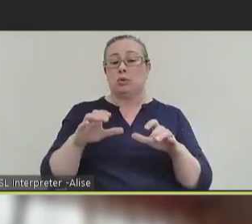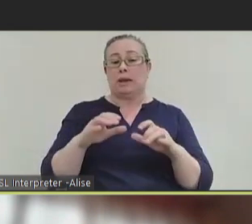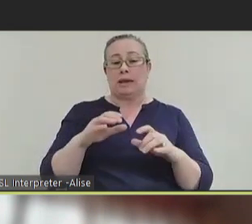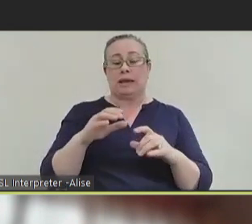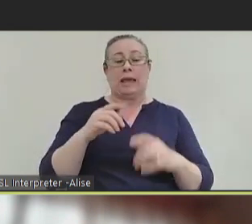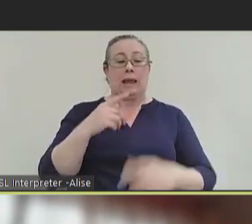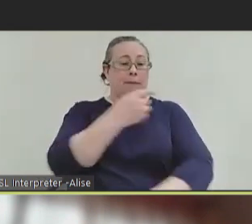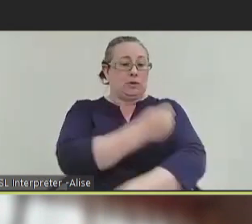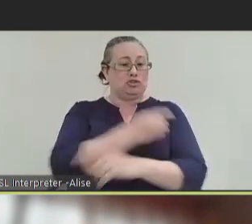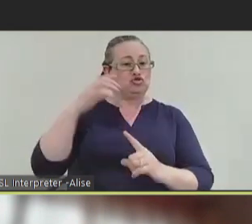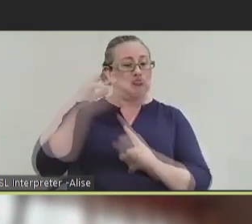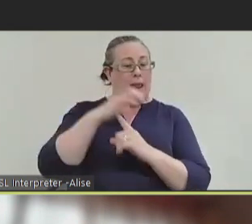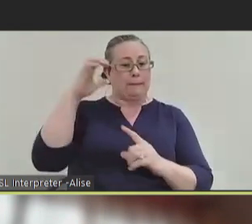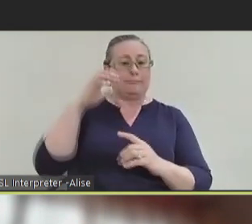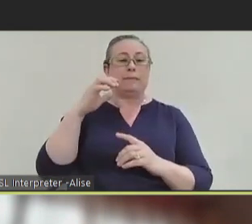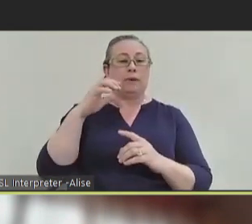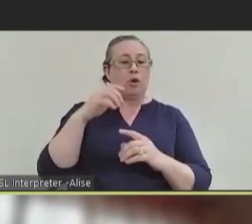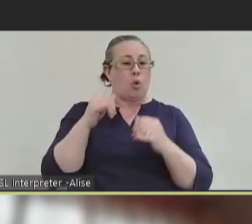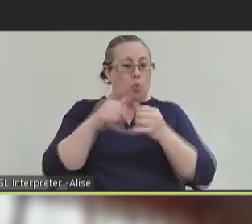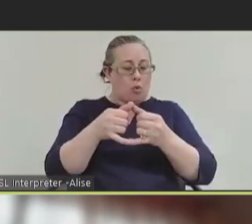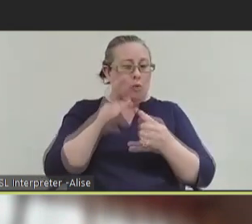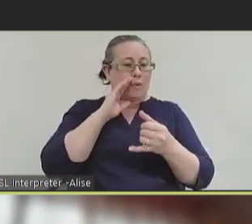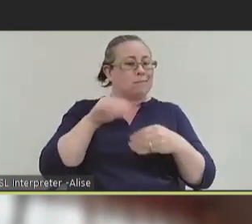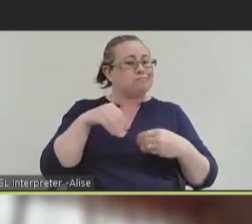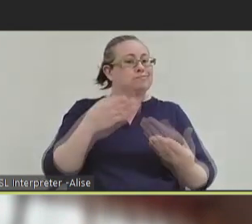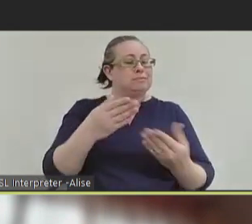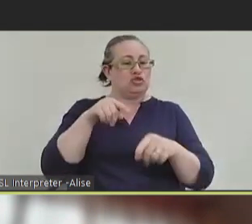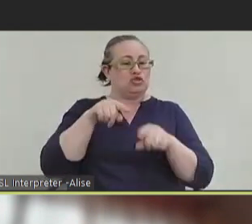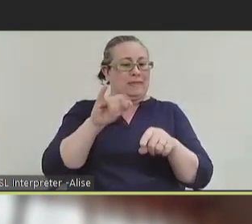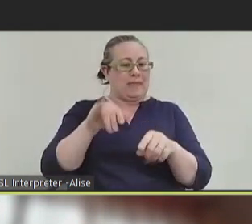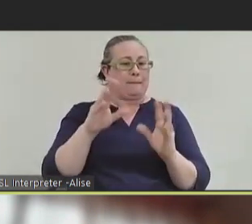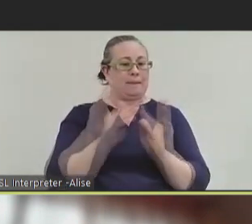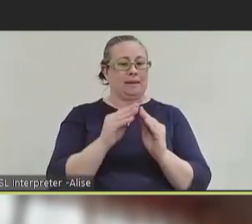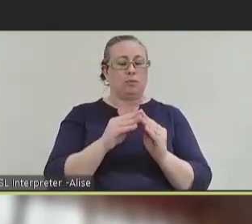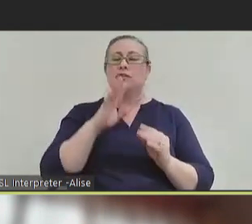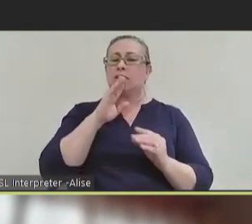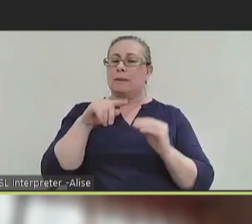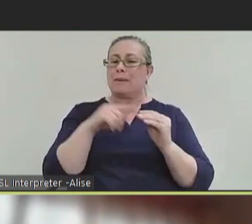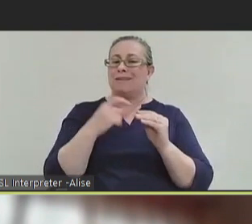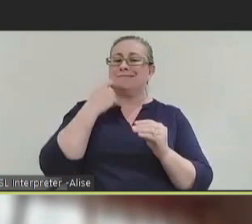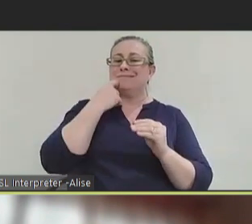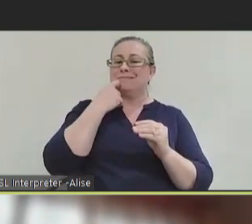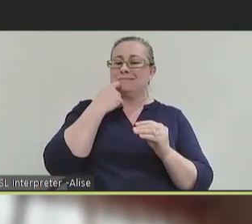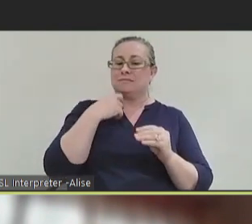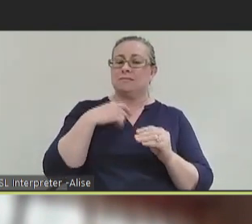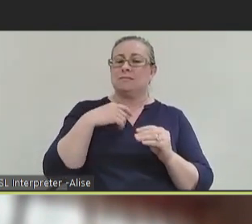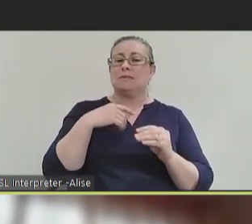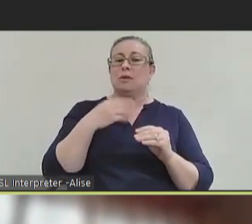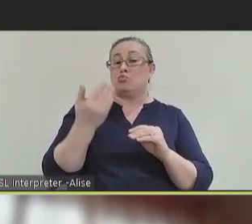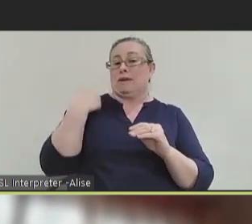will be presented at the meeting. As we talked about earlier in the previous topic discussion,